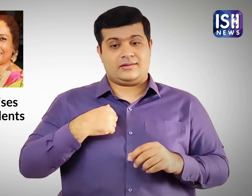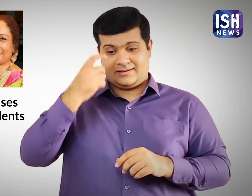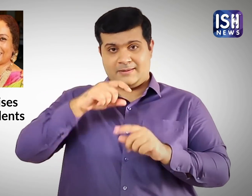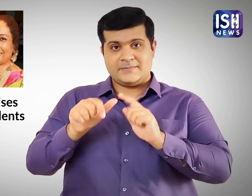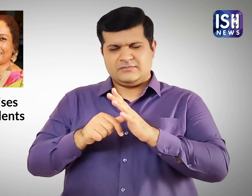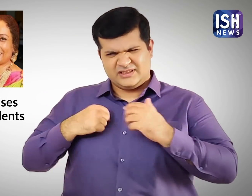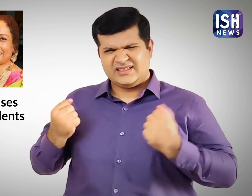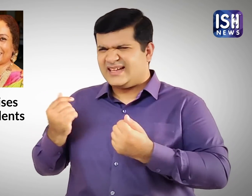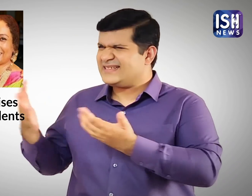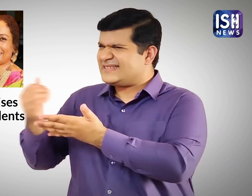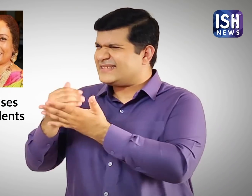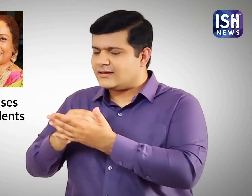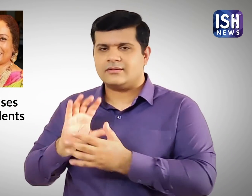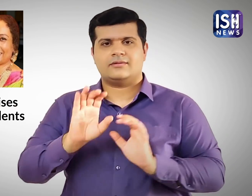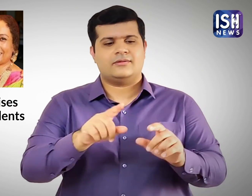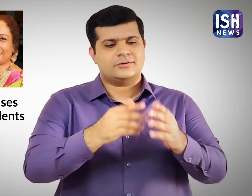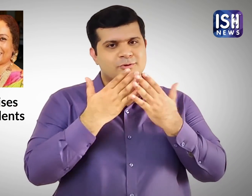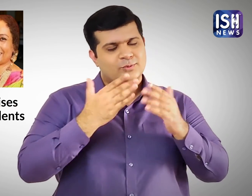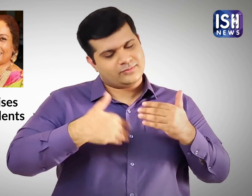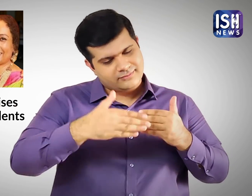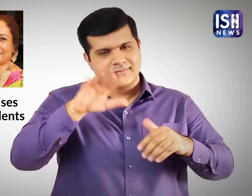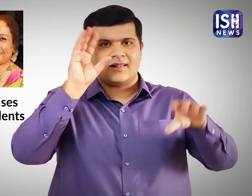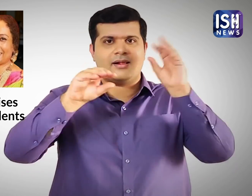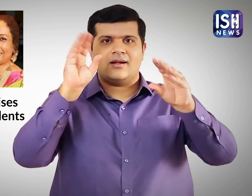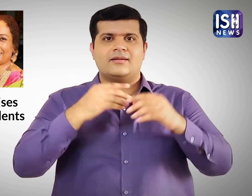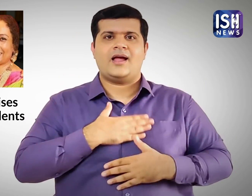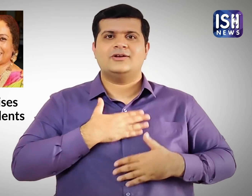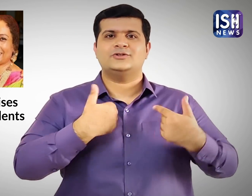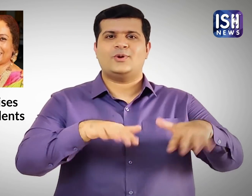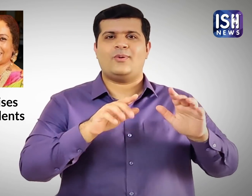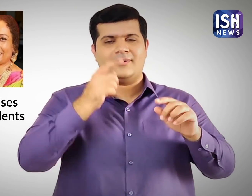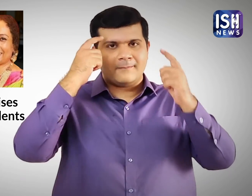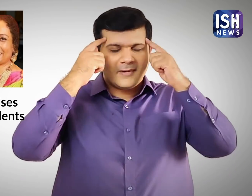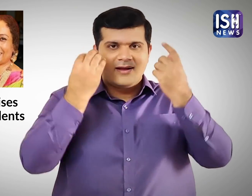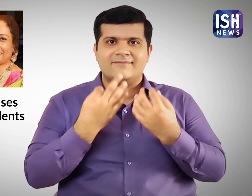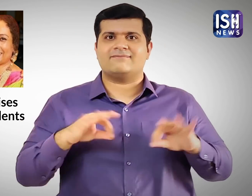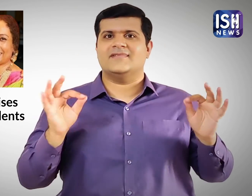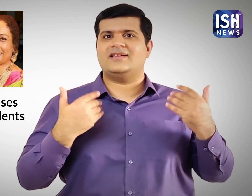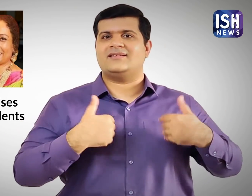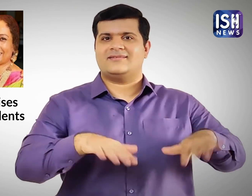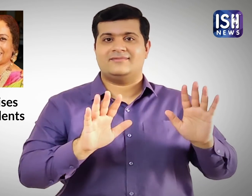The Principal says she will continue to look out for funds so students can have a stress free education.